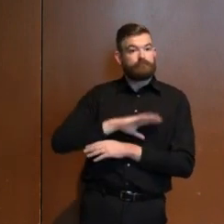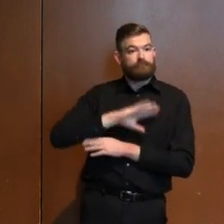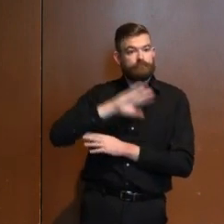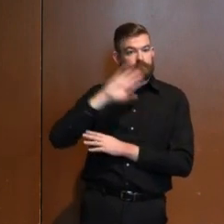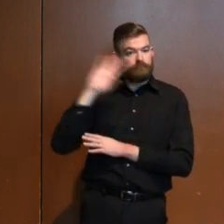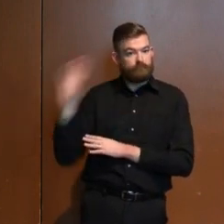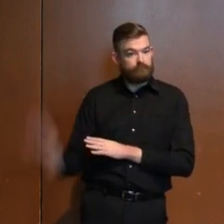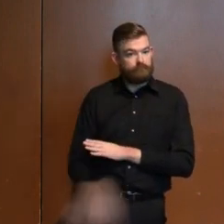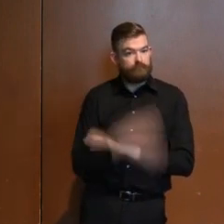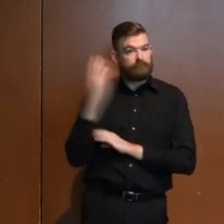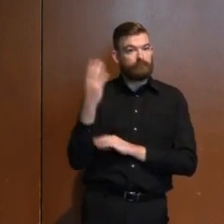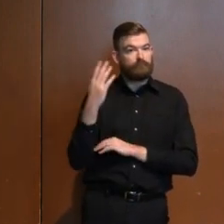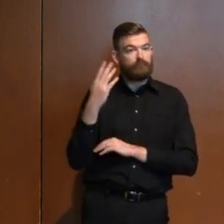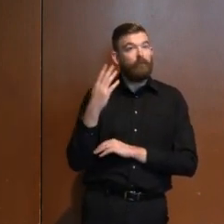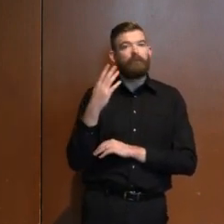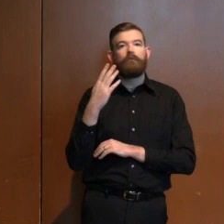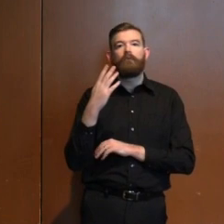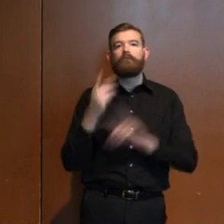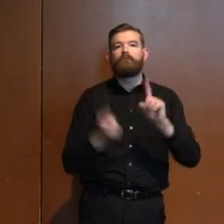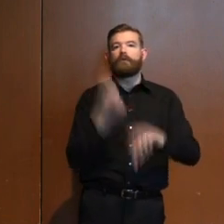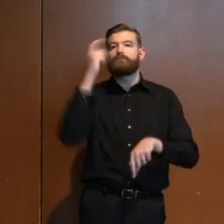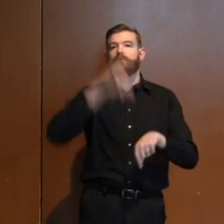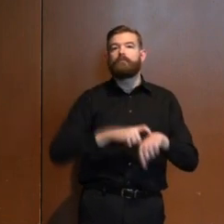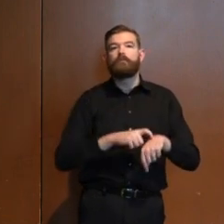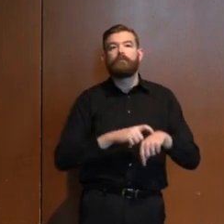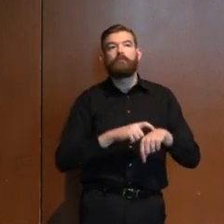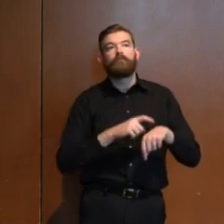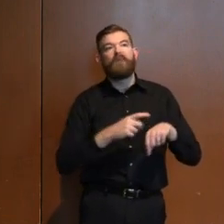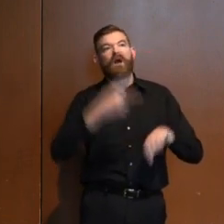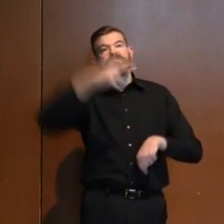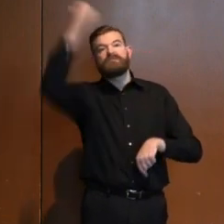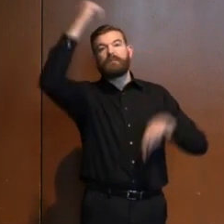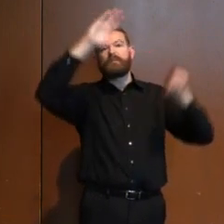THAT BOURGON WASN'T THE LEAD COUNTY FOR POSITIVES TODAY IT